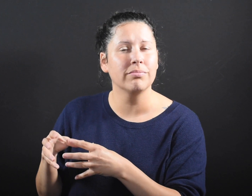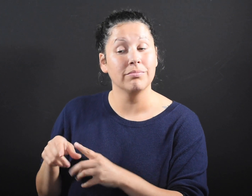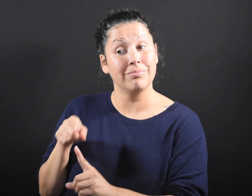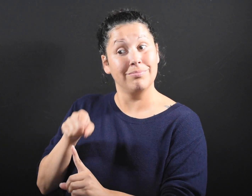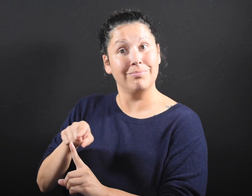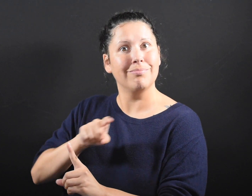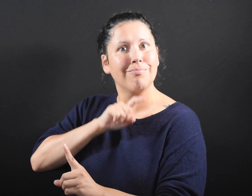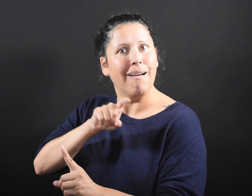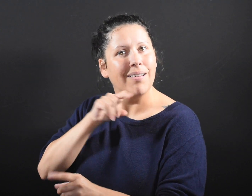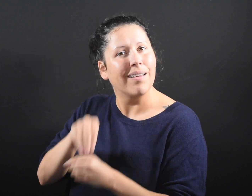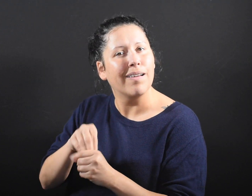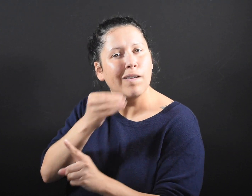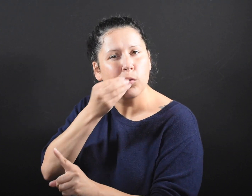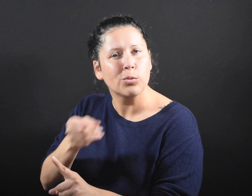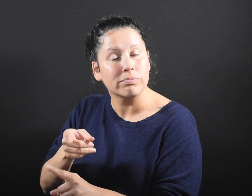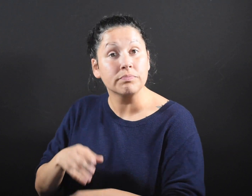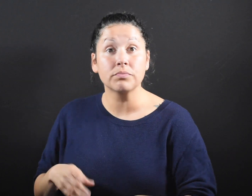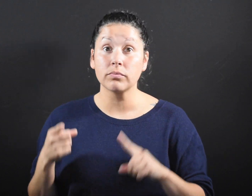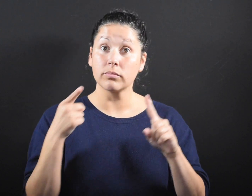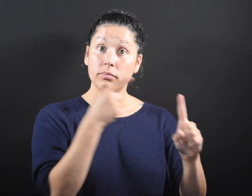Metals can also get into food from food manufacturing